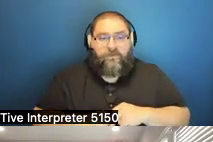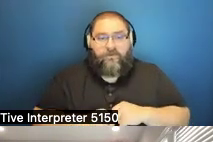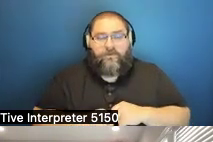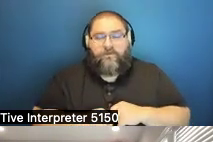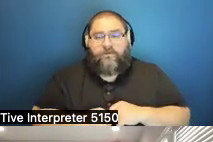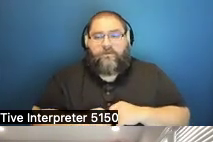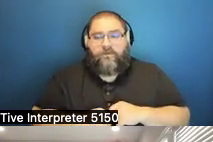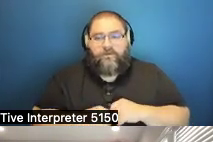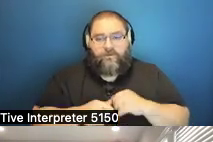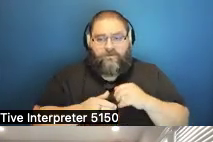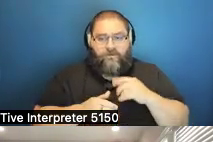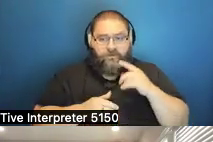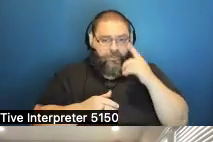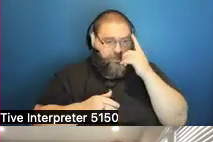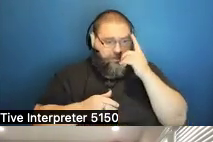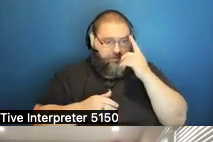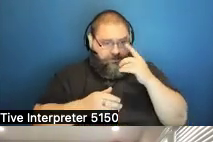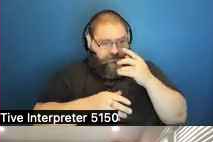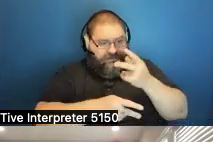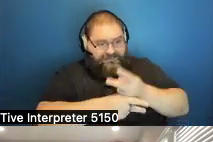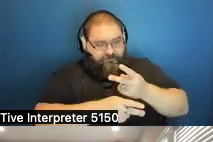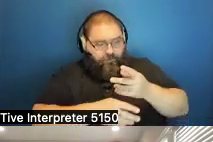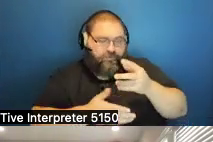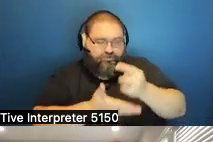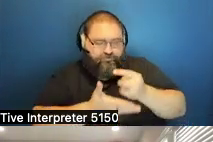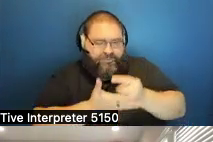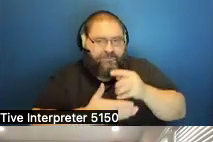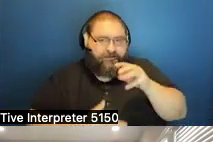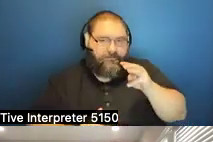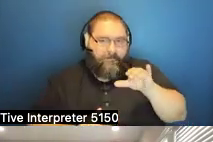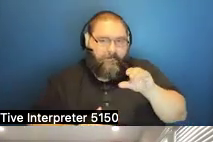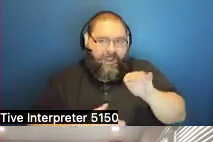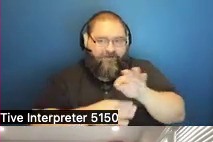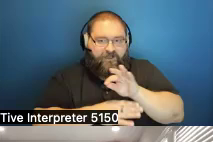facial myofunctional therapy, 19:40:05 I'm sorry, to create